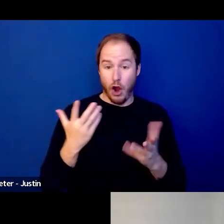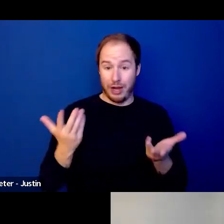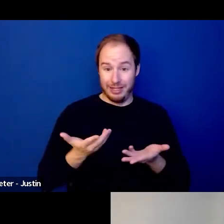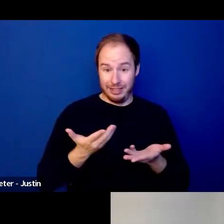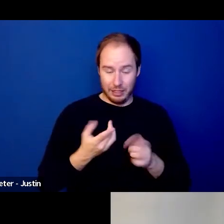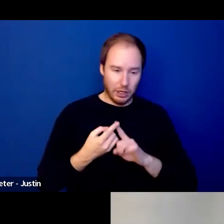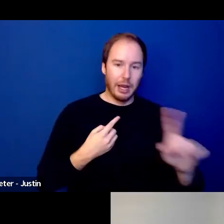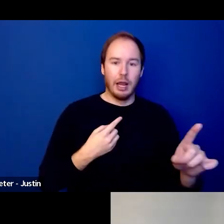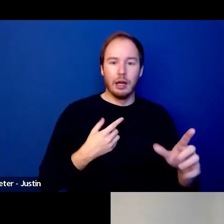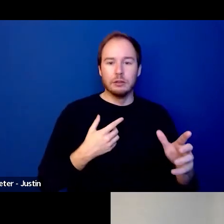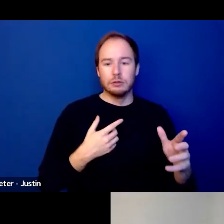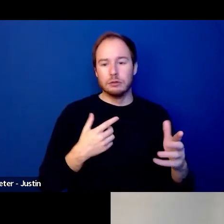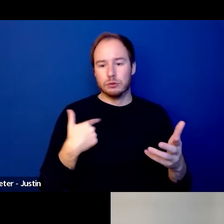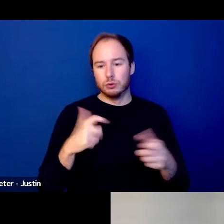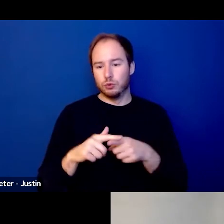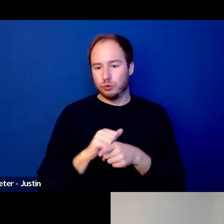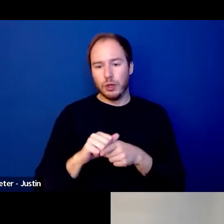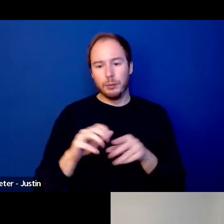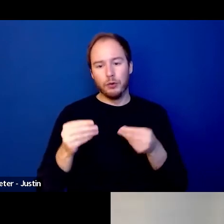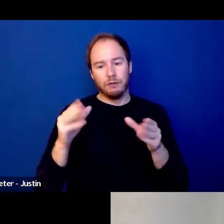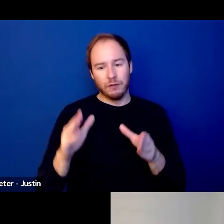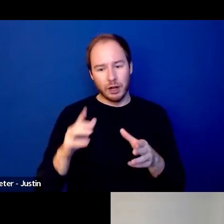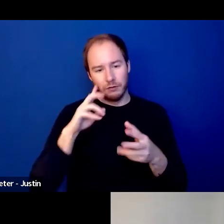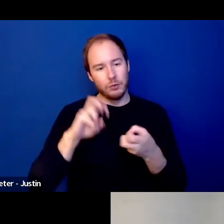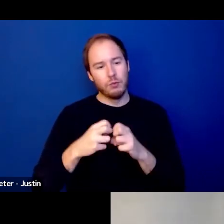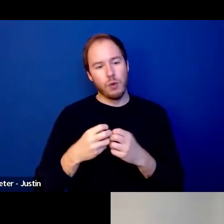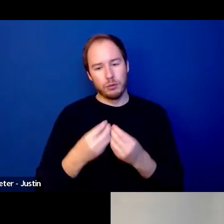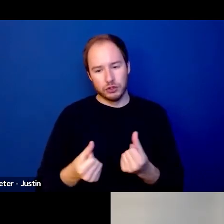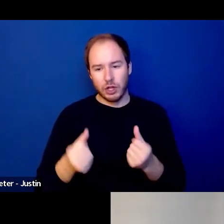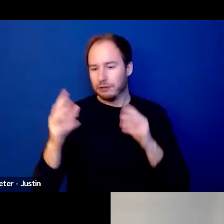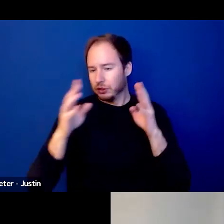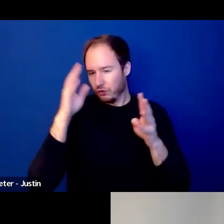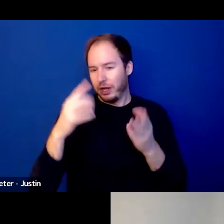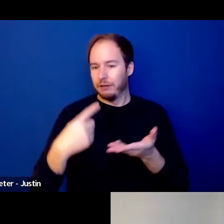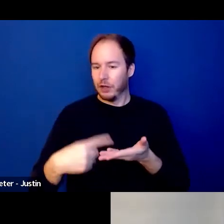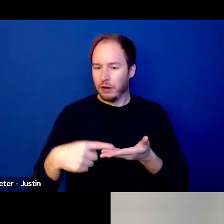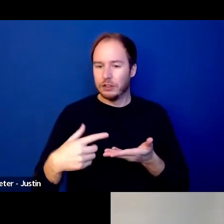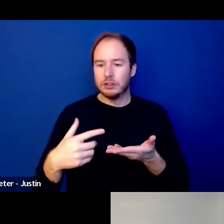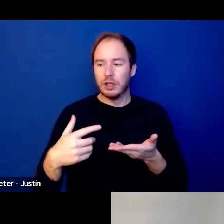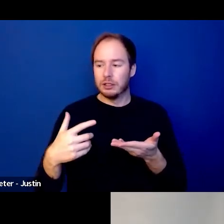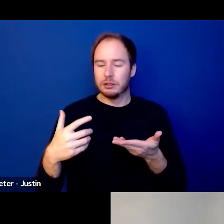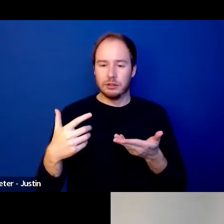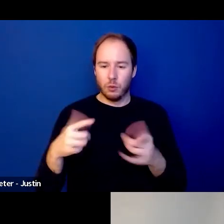So we do train our providers on problem solving. So it's like creative conversations you're having with people when you're working with them